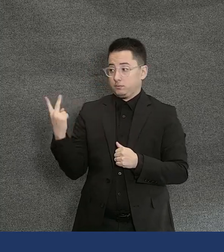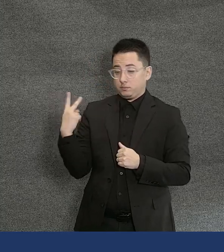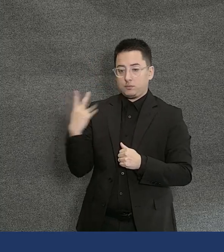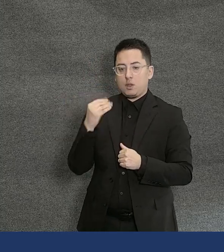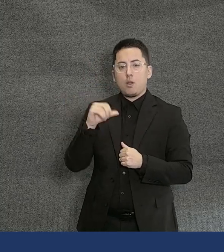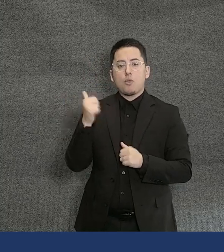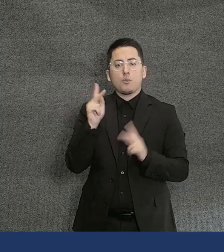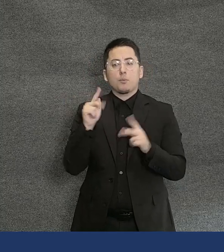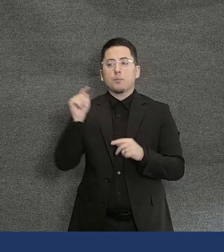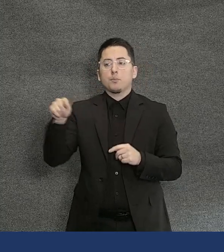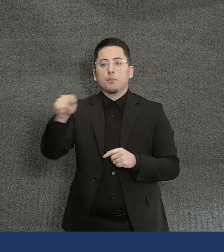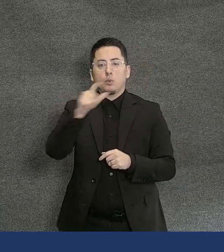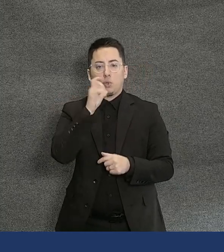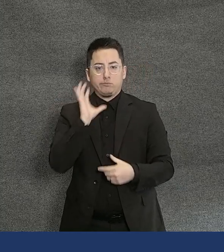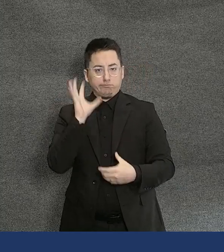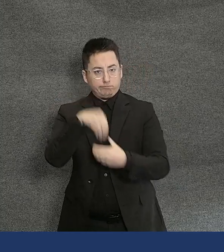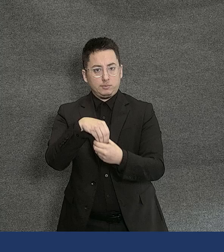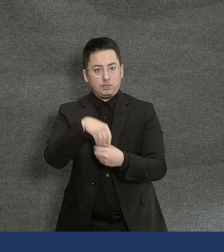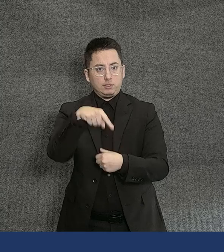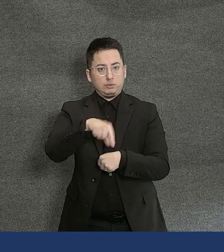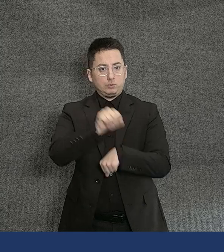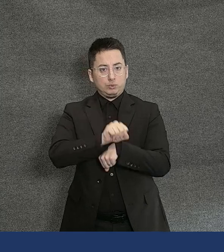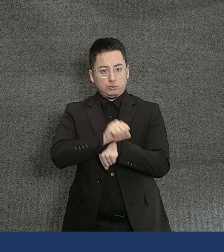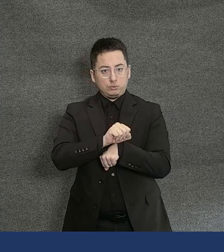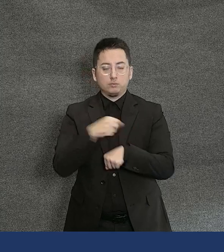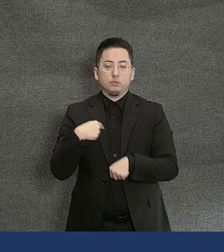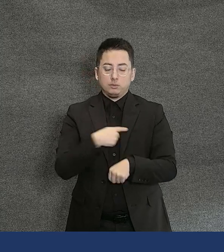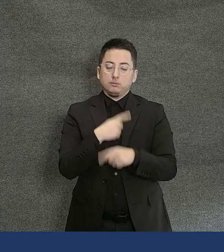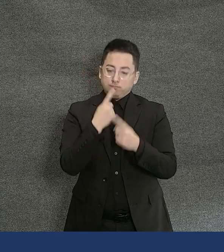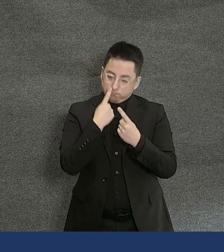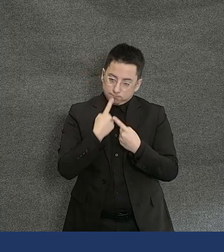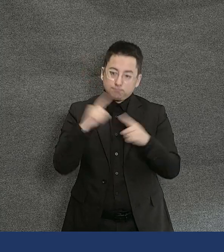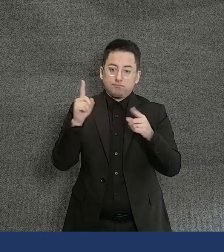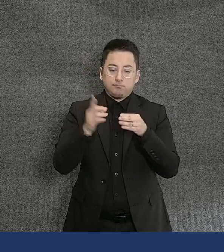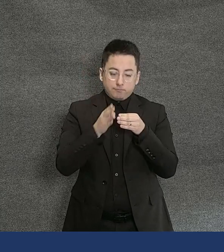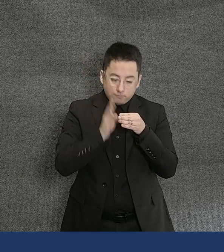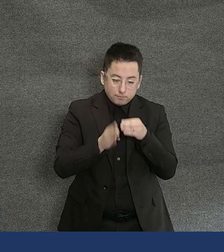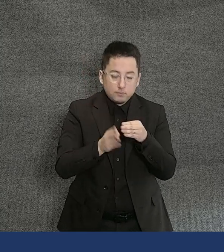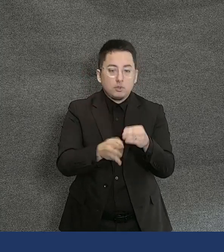together that we were able to get so much done in the last two years.